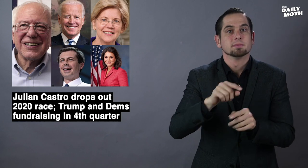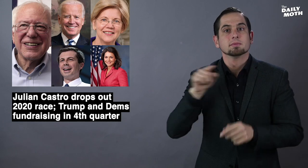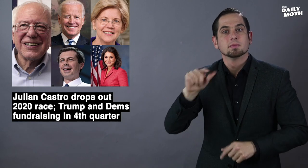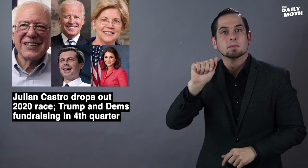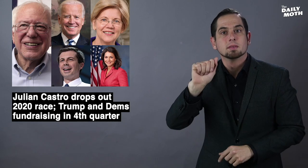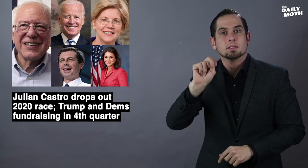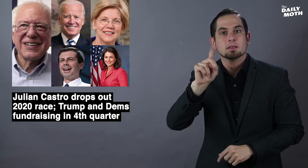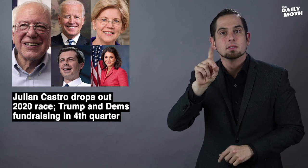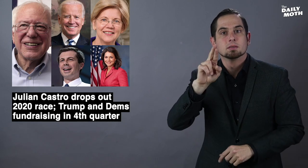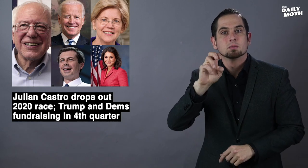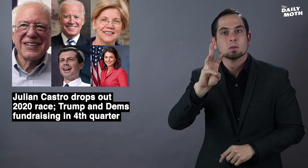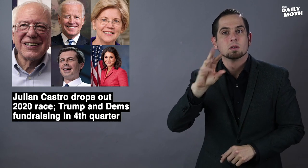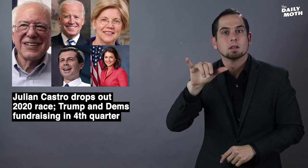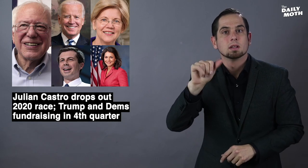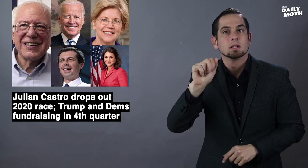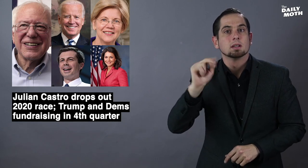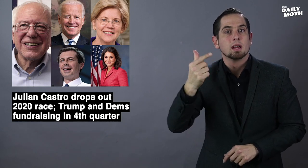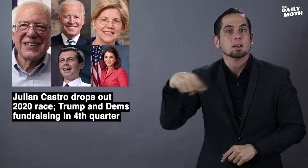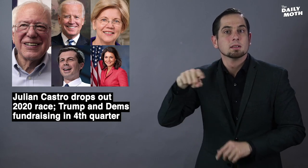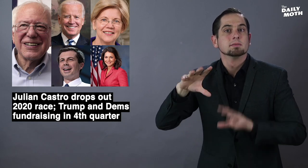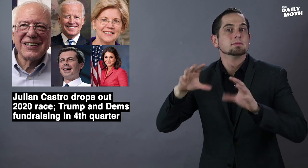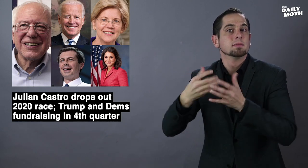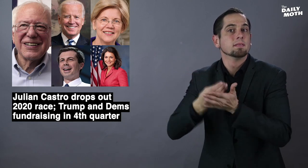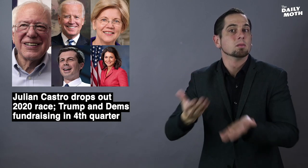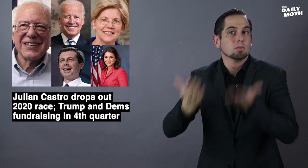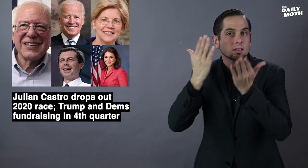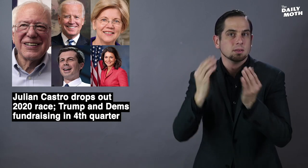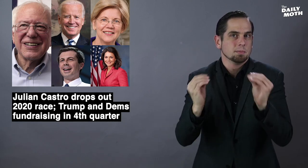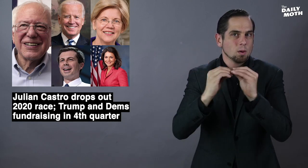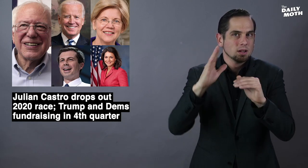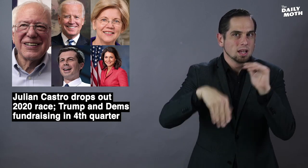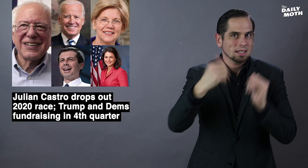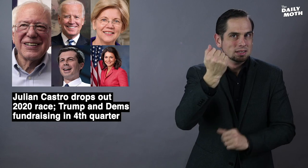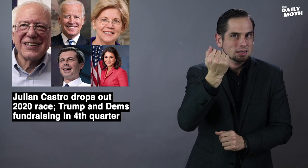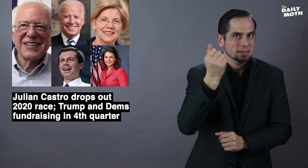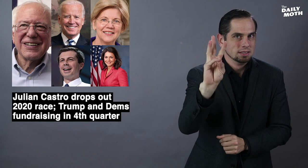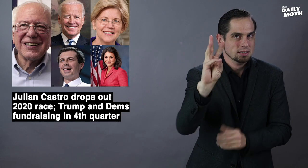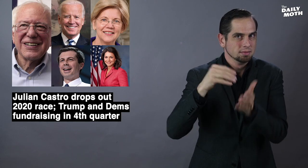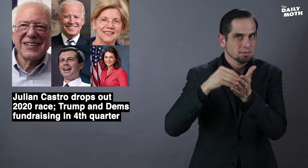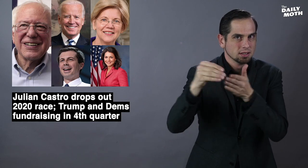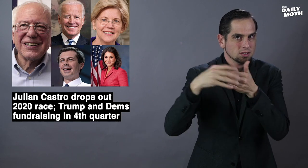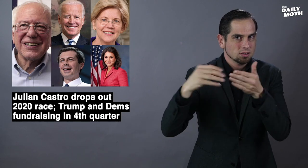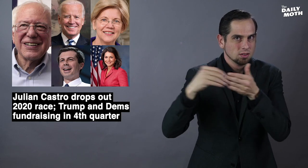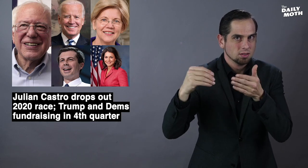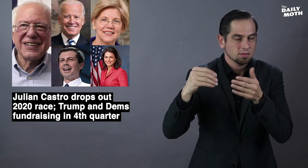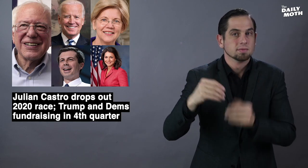Andrew Yang's campaign raised more than $16 million.